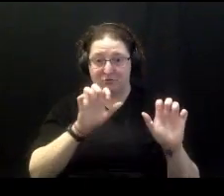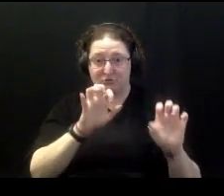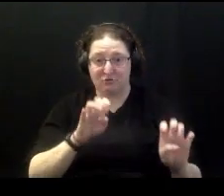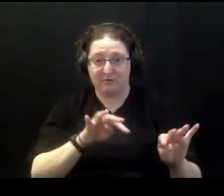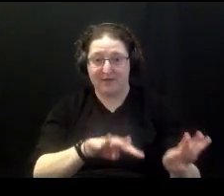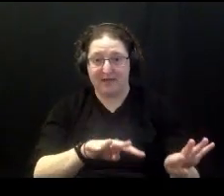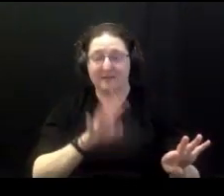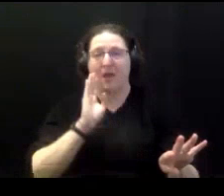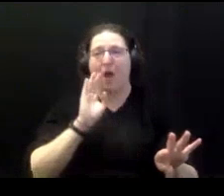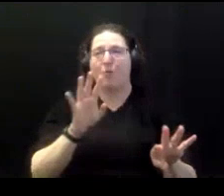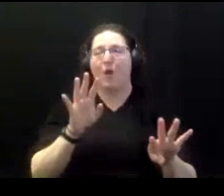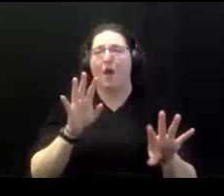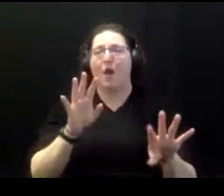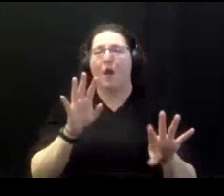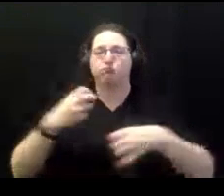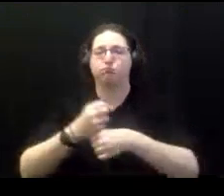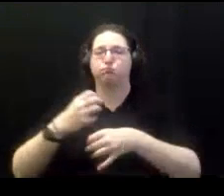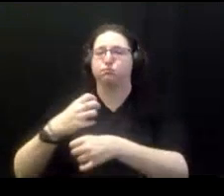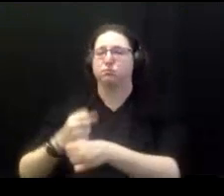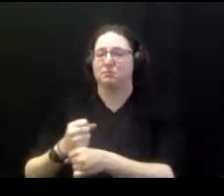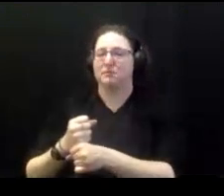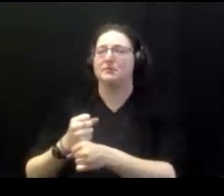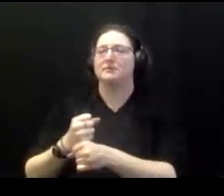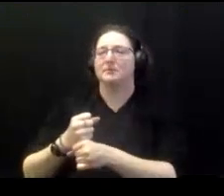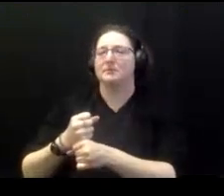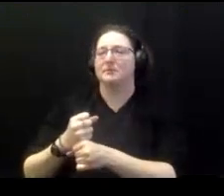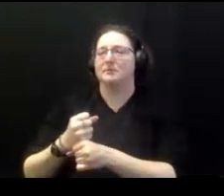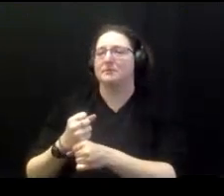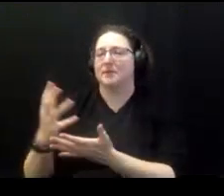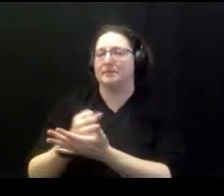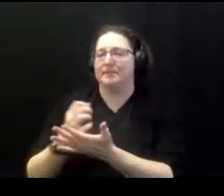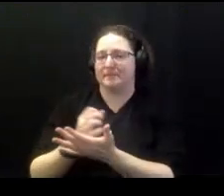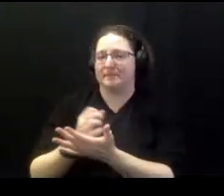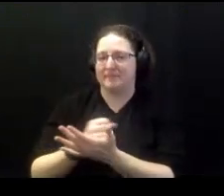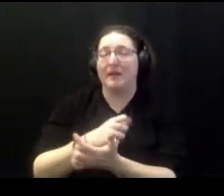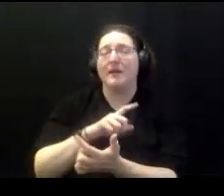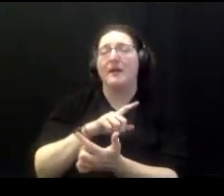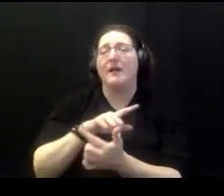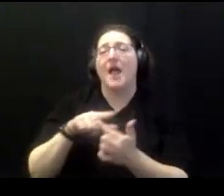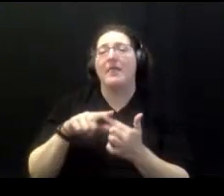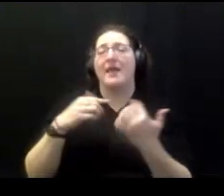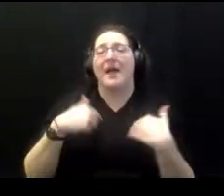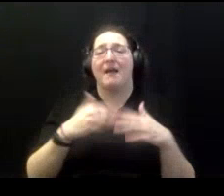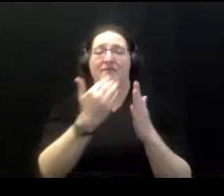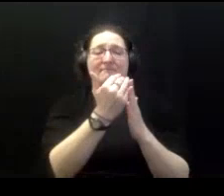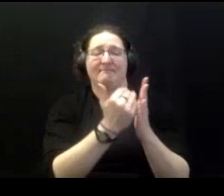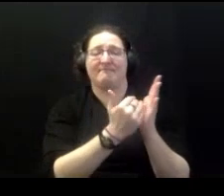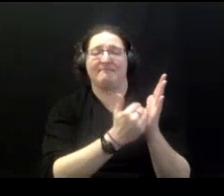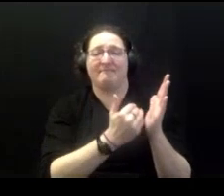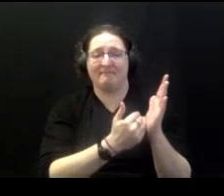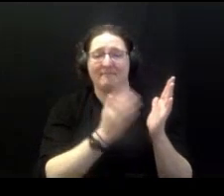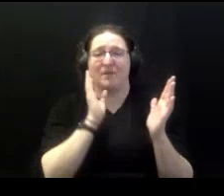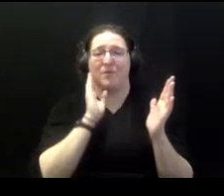findings and create a report that outlines not only the threats and hazards that present